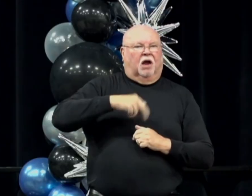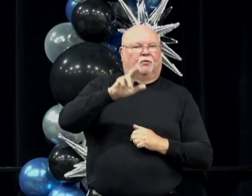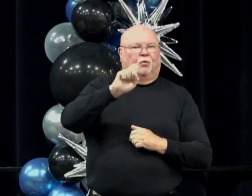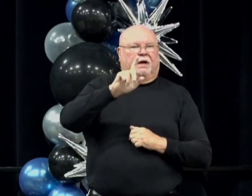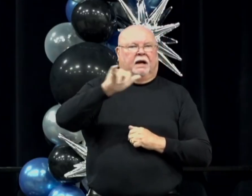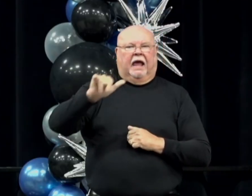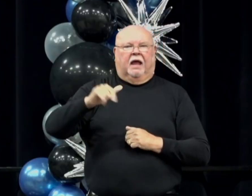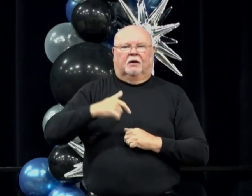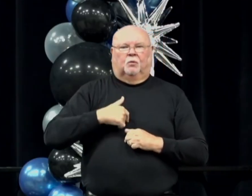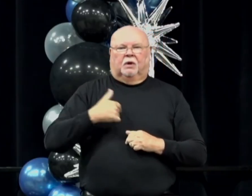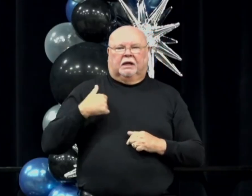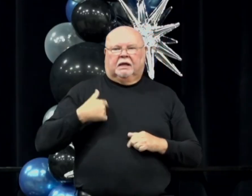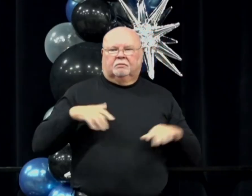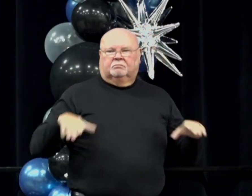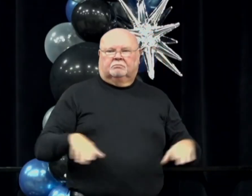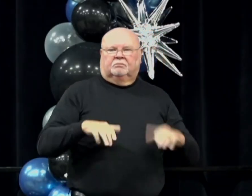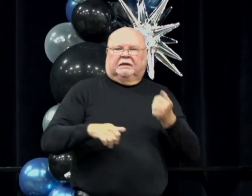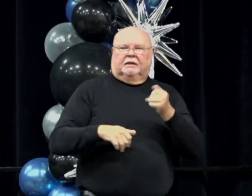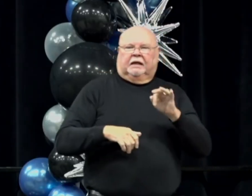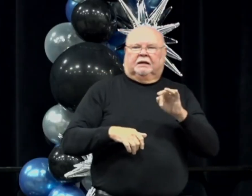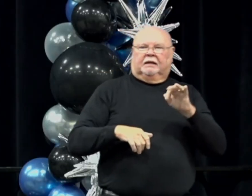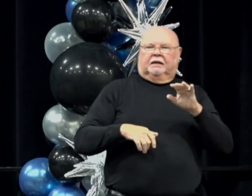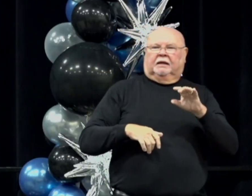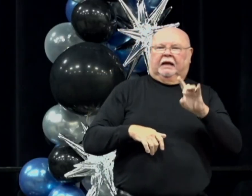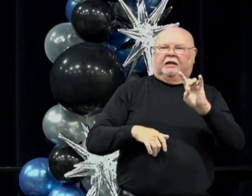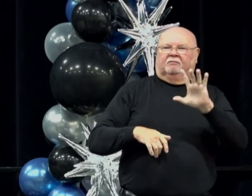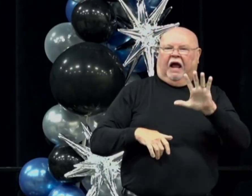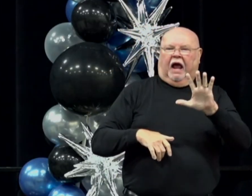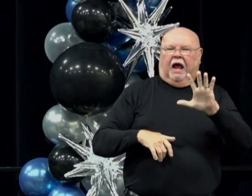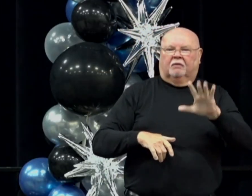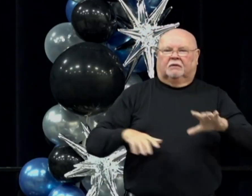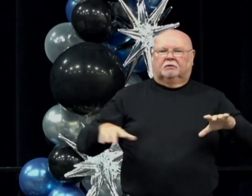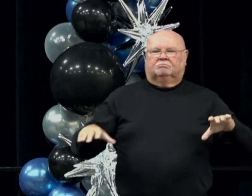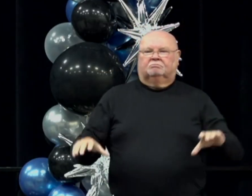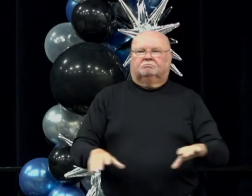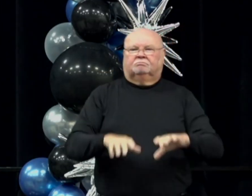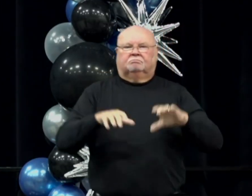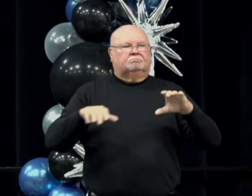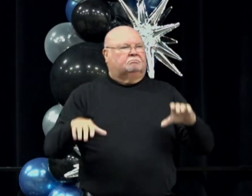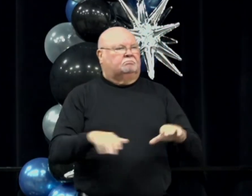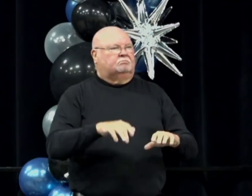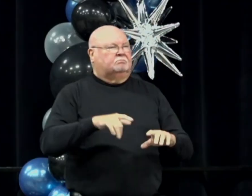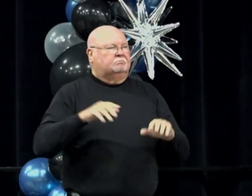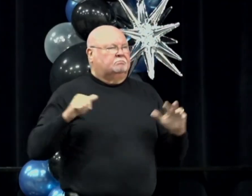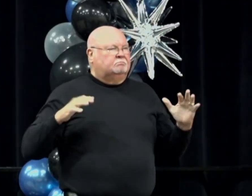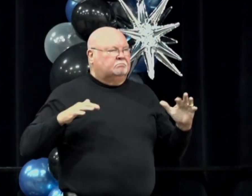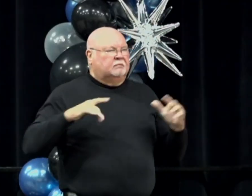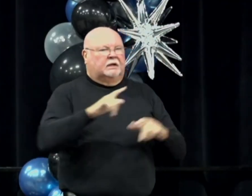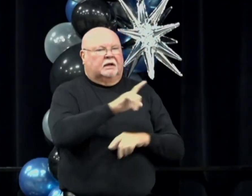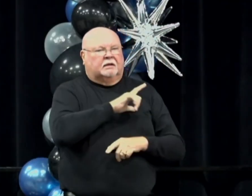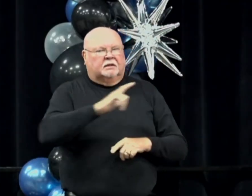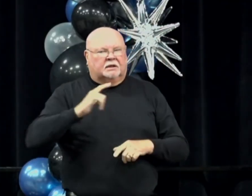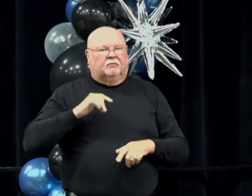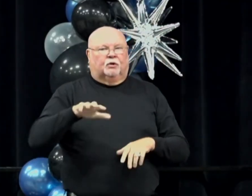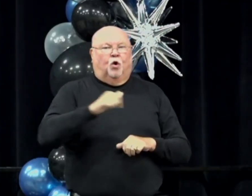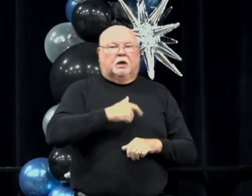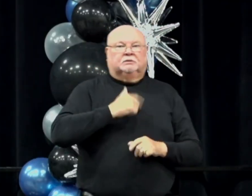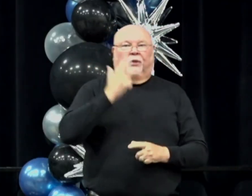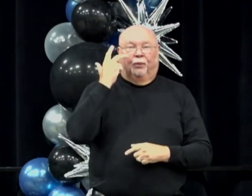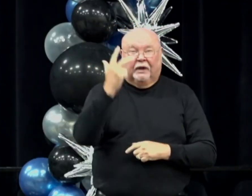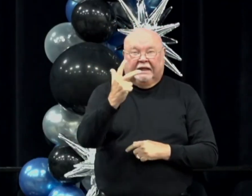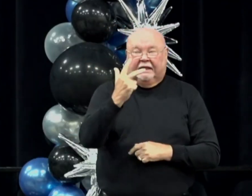access for all Deaf people. This was in 1985 that we were doing this, going to the legislature. This